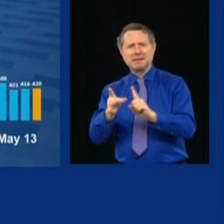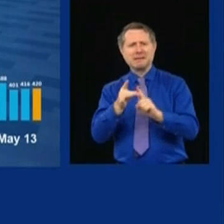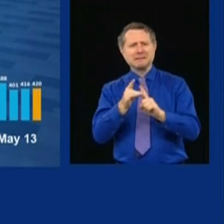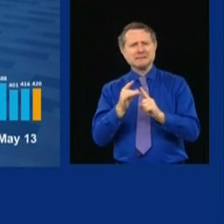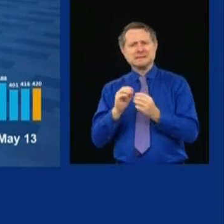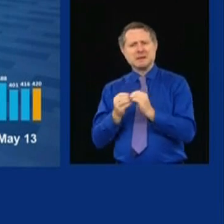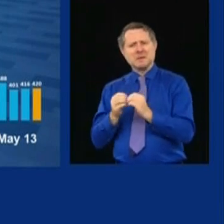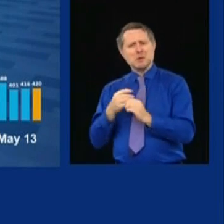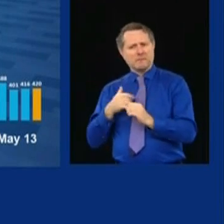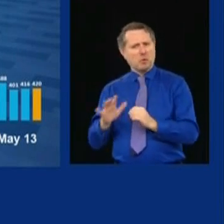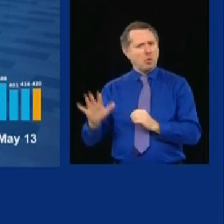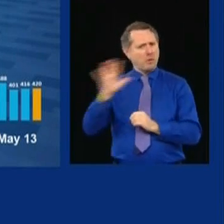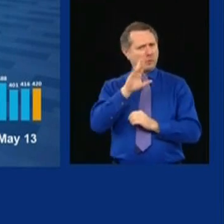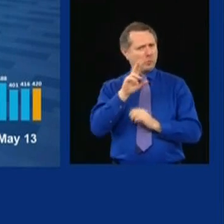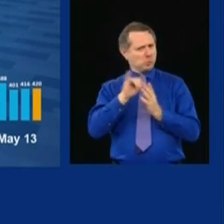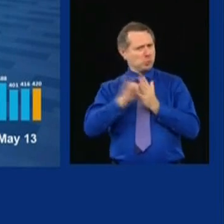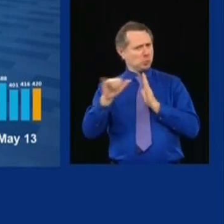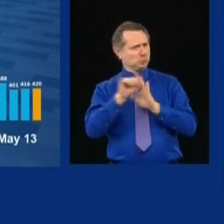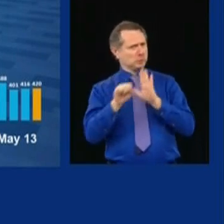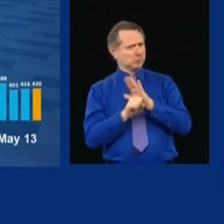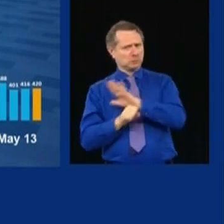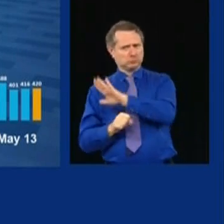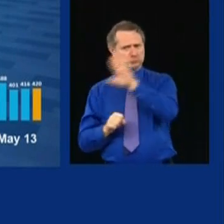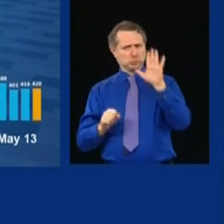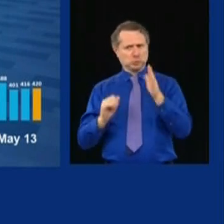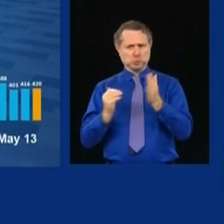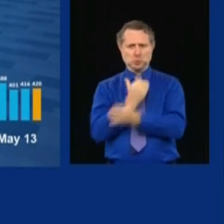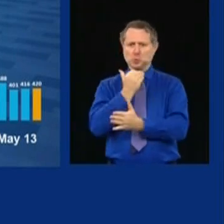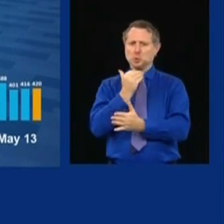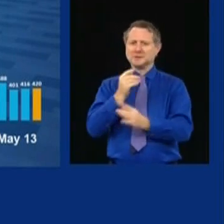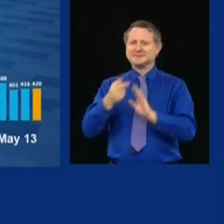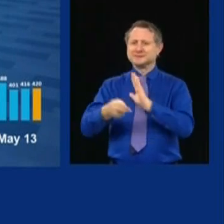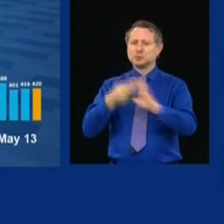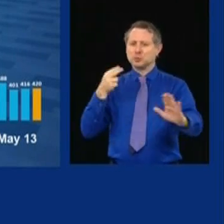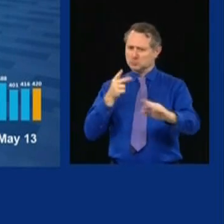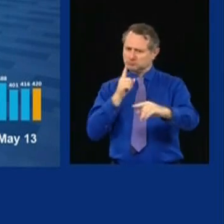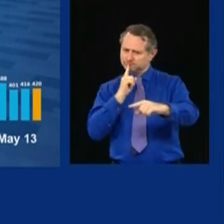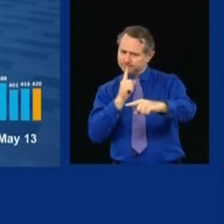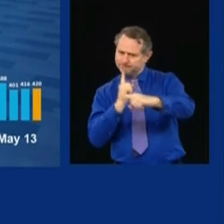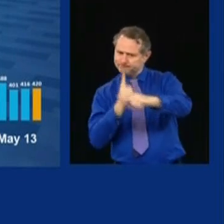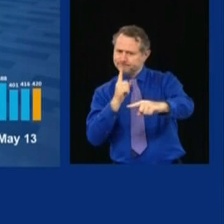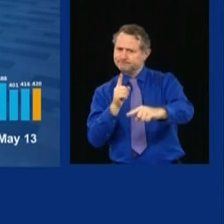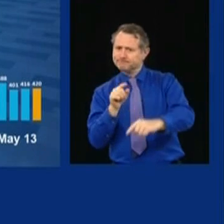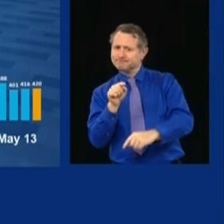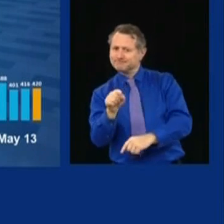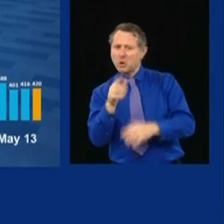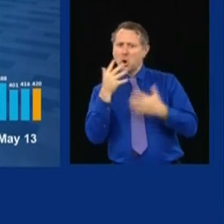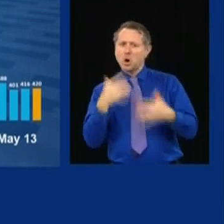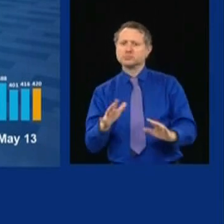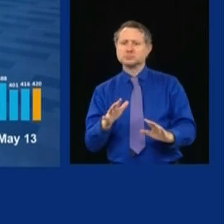THE NUMBER OF NEW CASES IS, WHICH IS WHAT WE ARE WATCHING, THE NEW CASES STATEWIDE, NEW